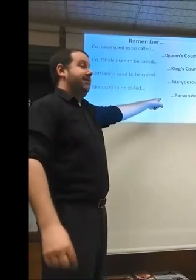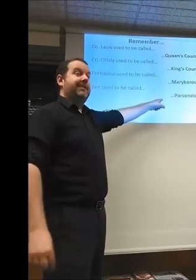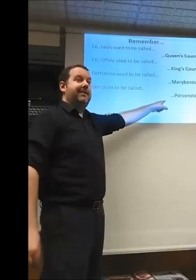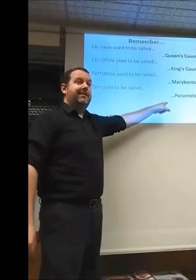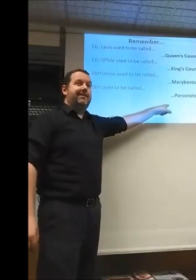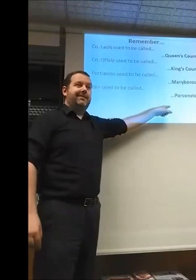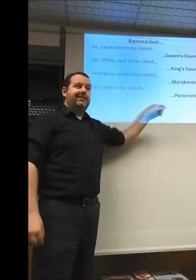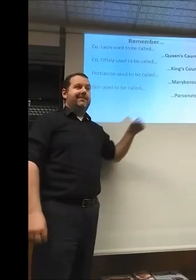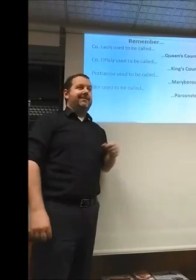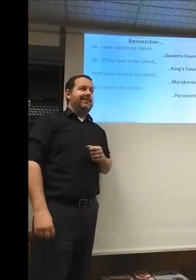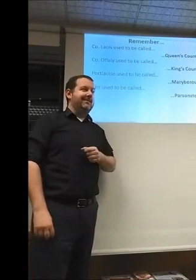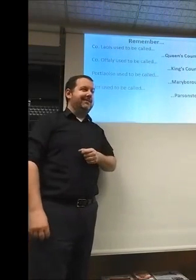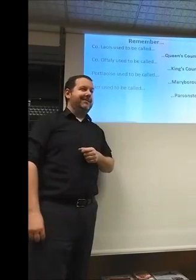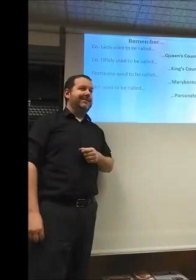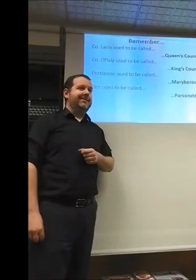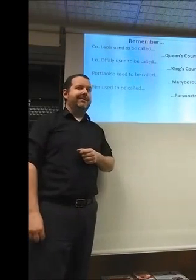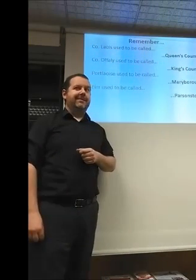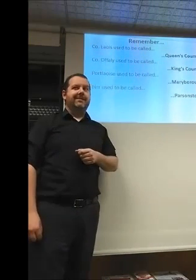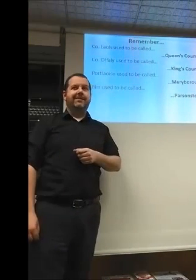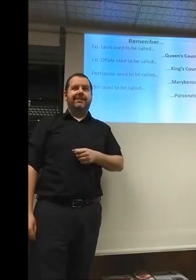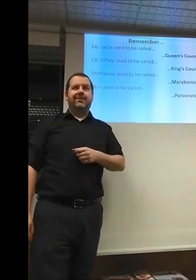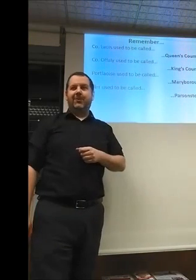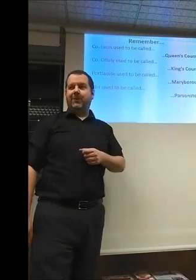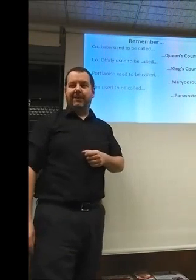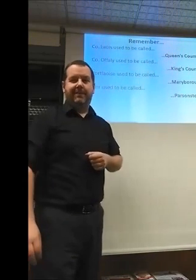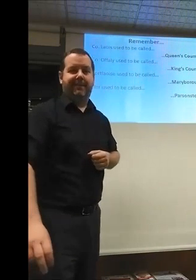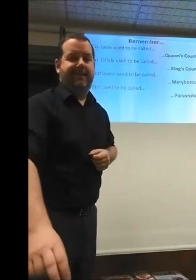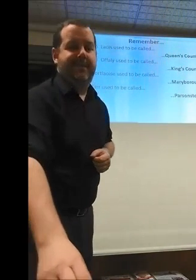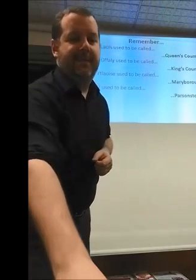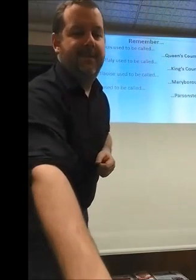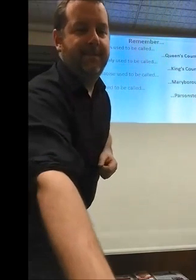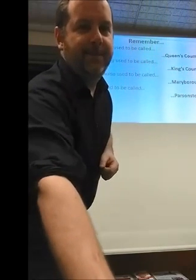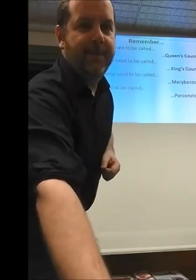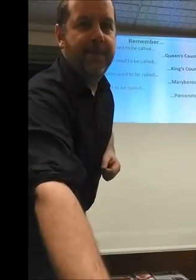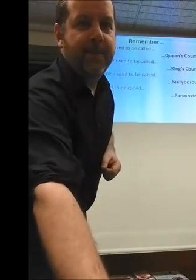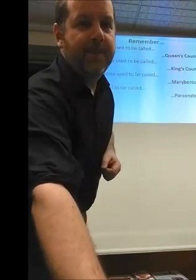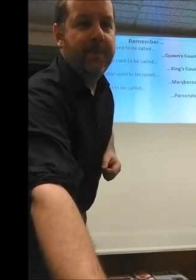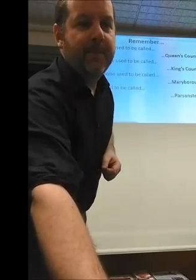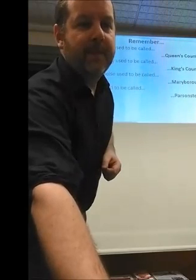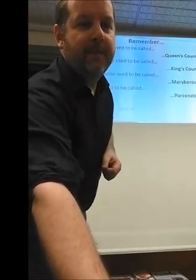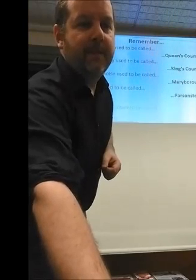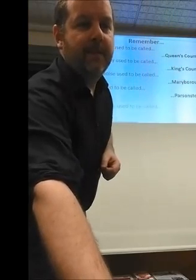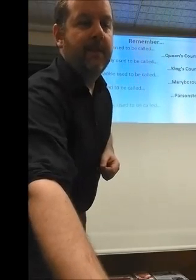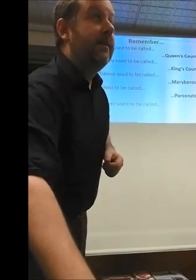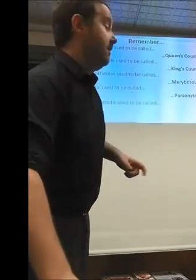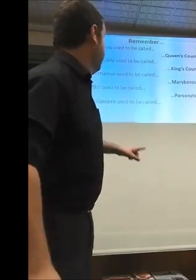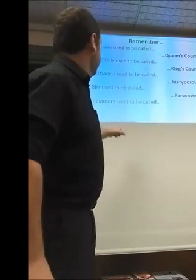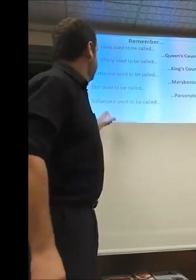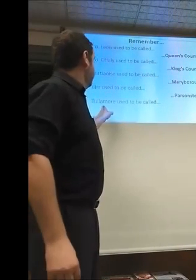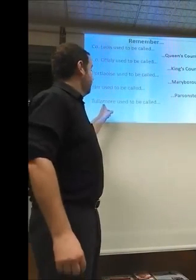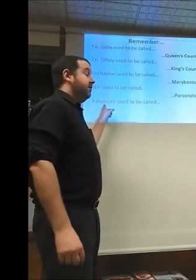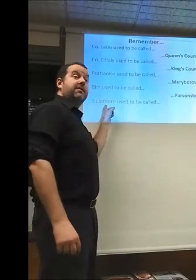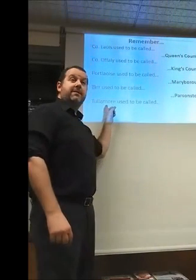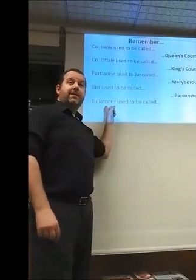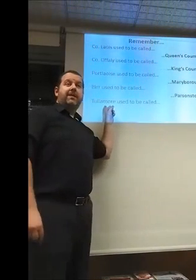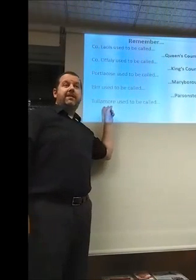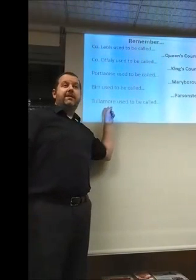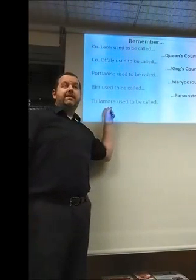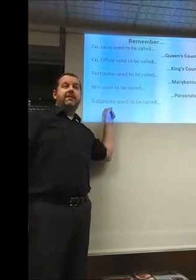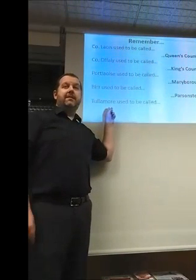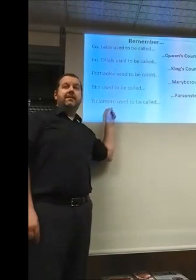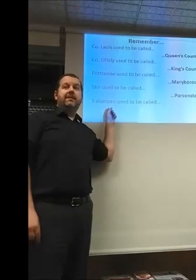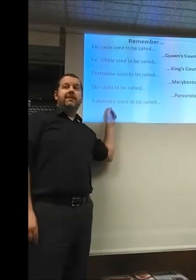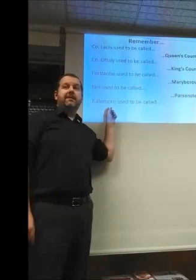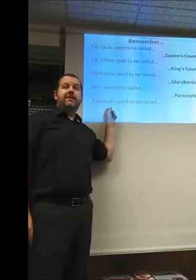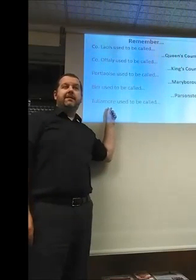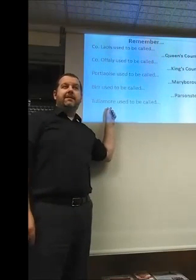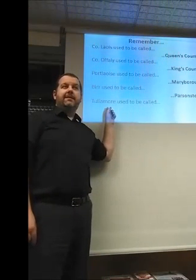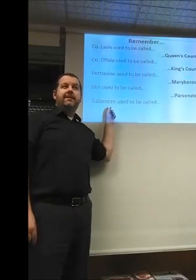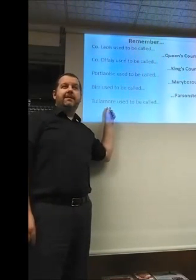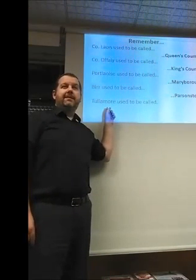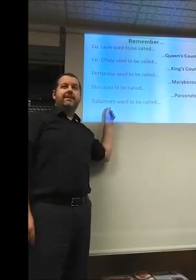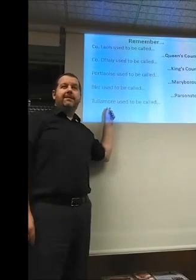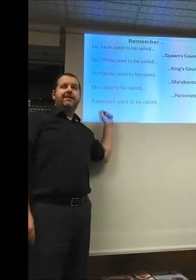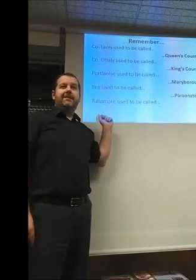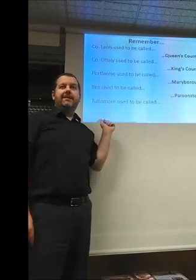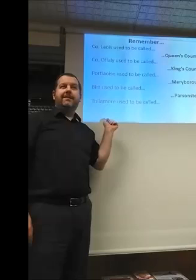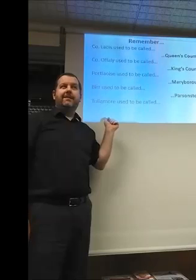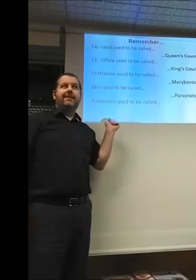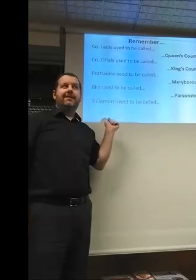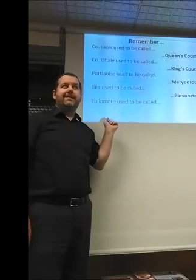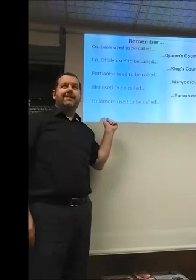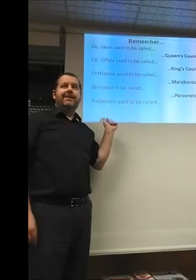Queensland you think?